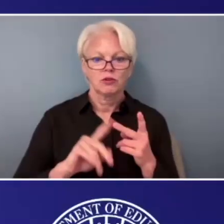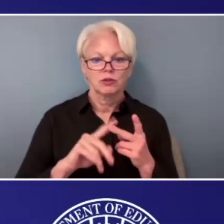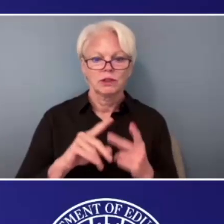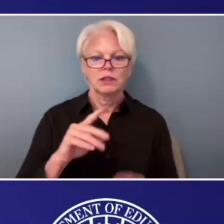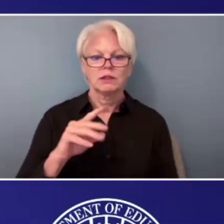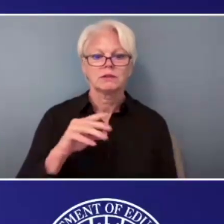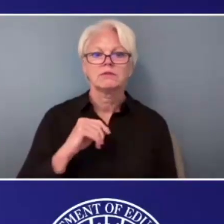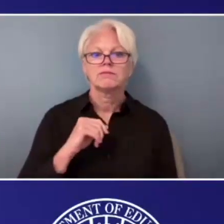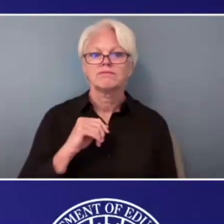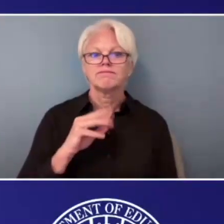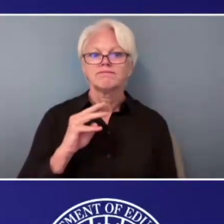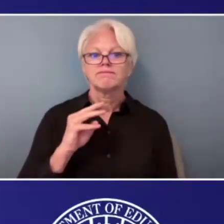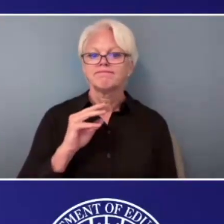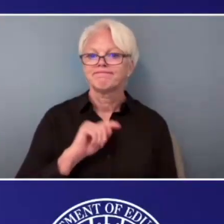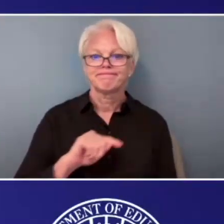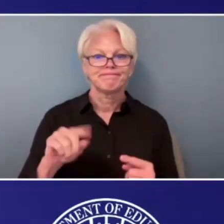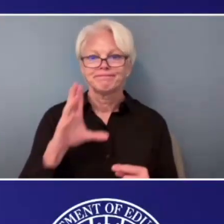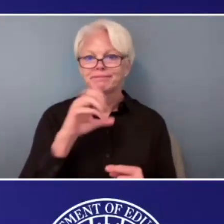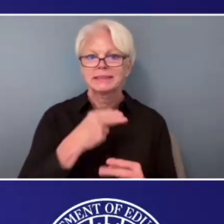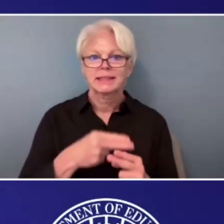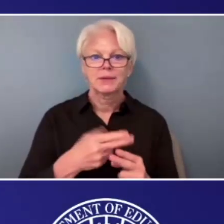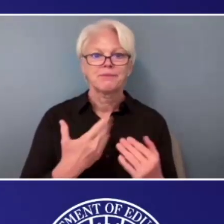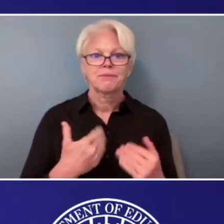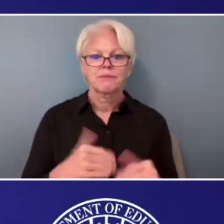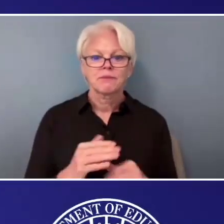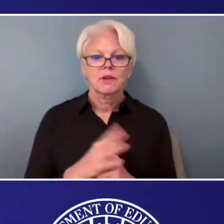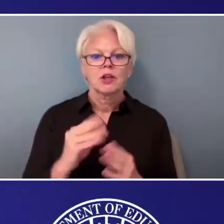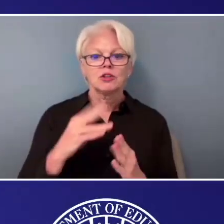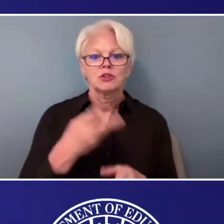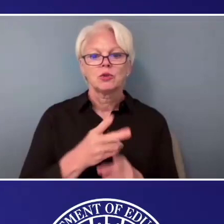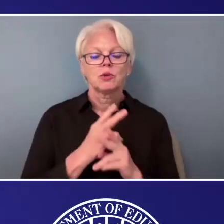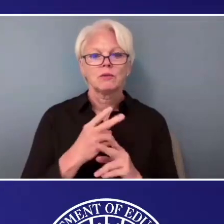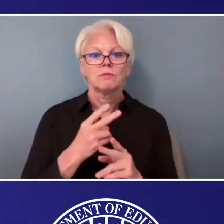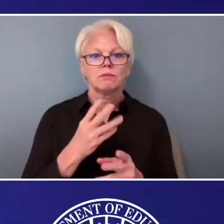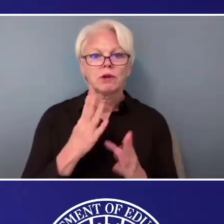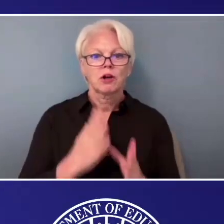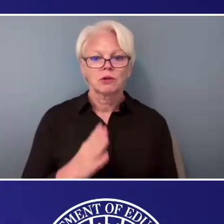Student loan borrowers, primary? Deborah Lilly. Alternate? Emeka Oguh.